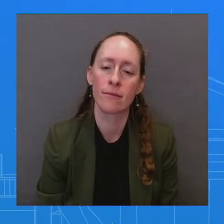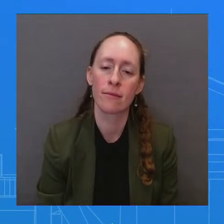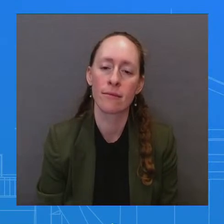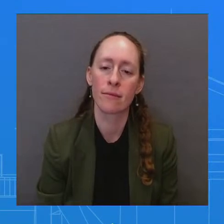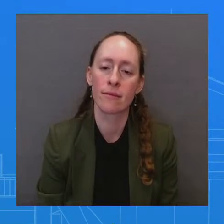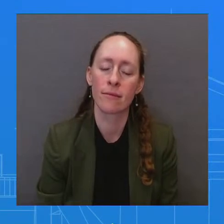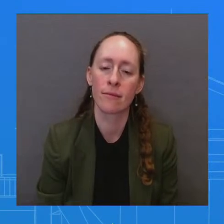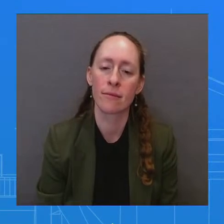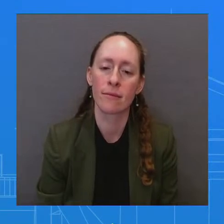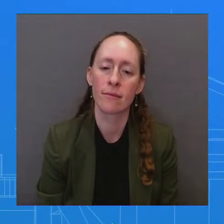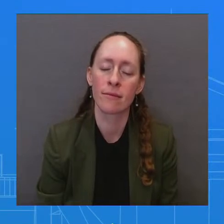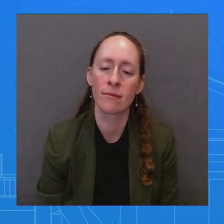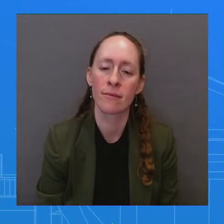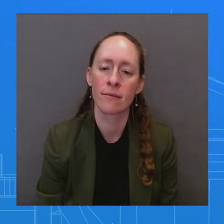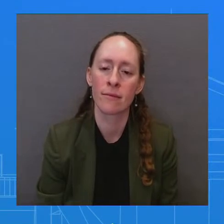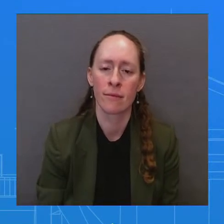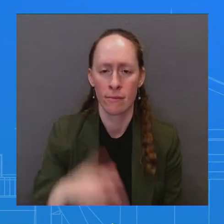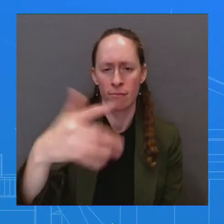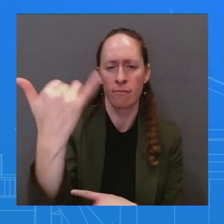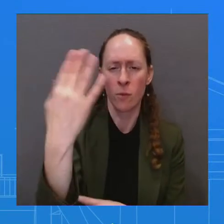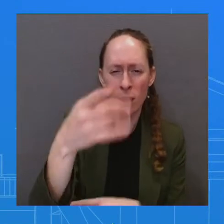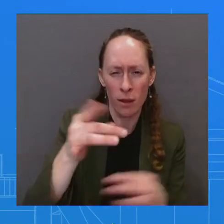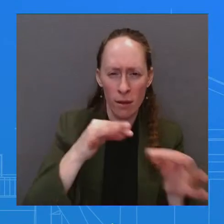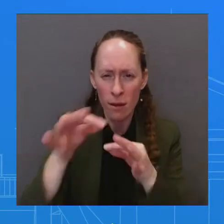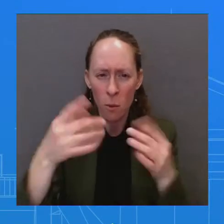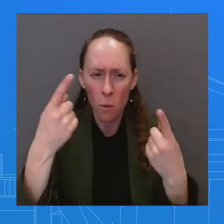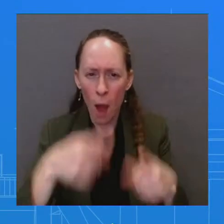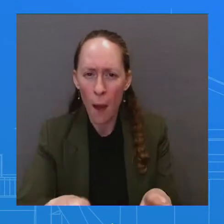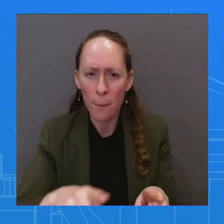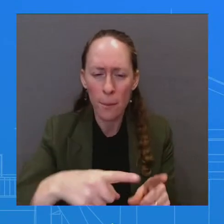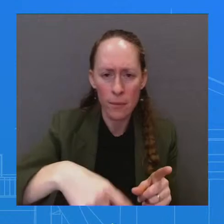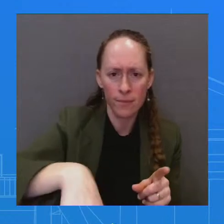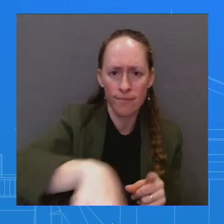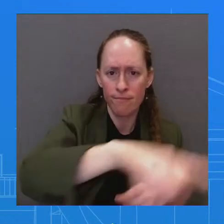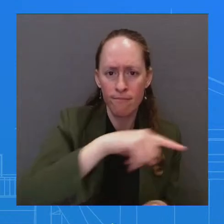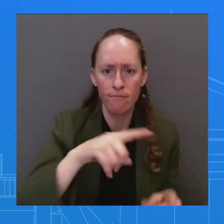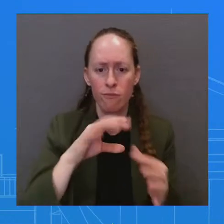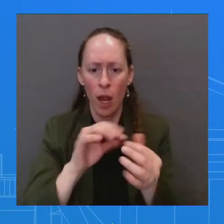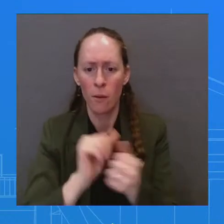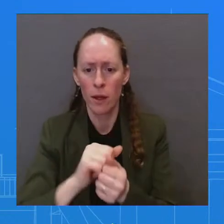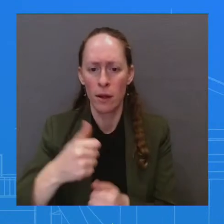but are we to continue seeing this sort of -- Well, let me put it this way: